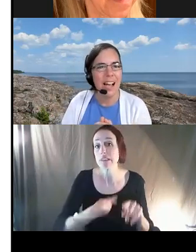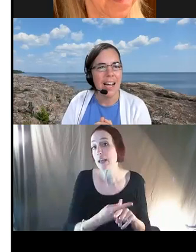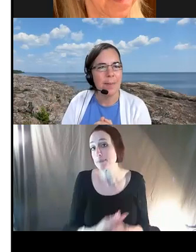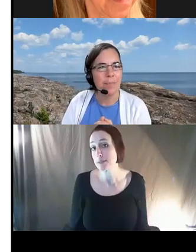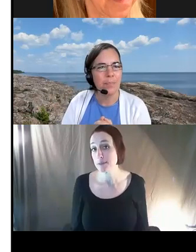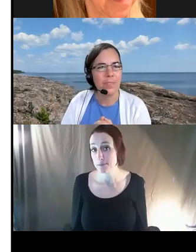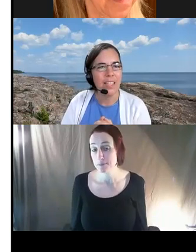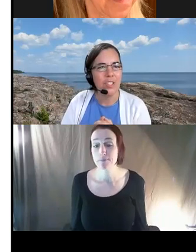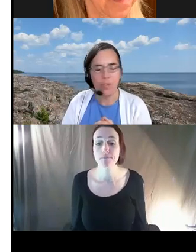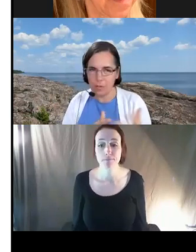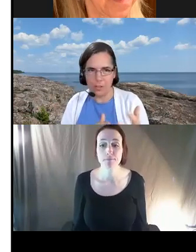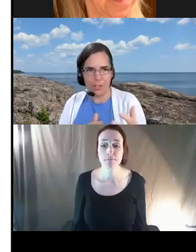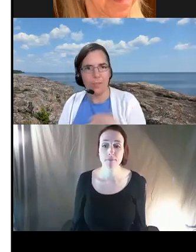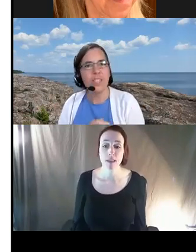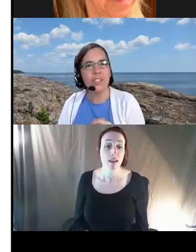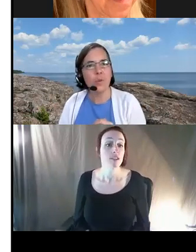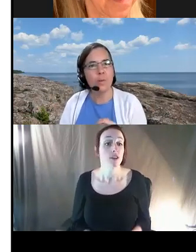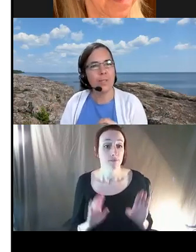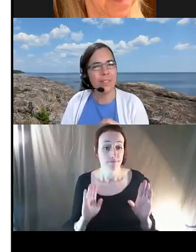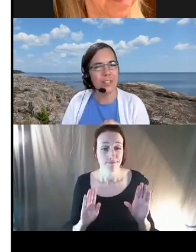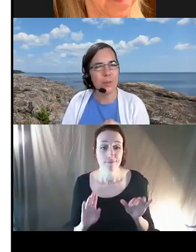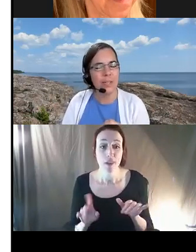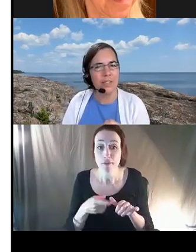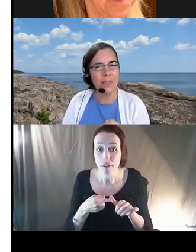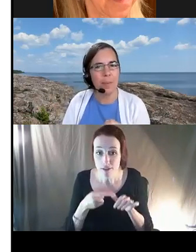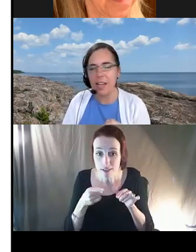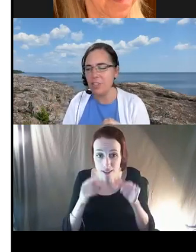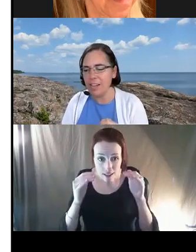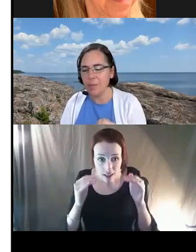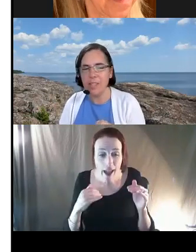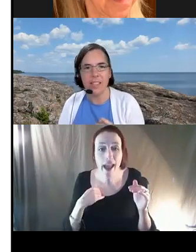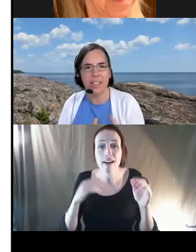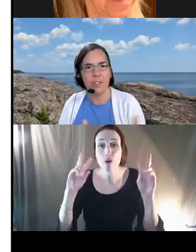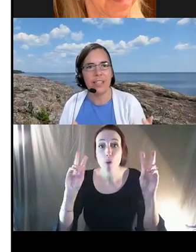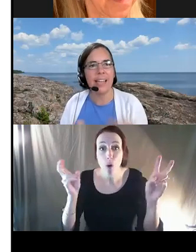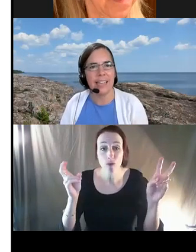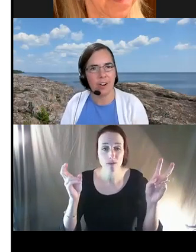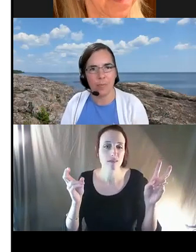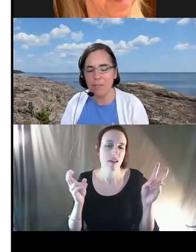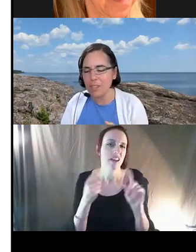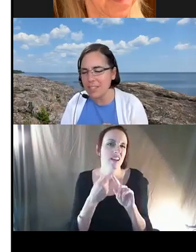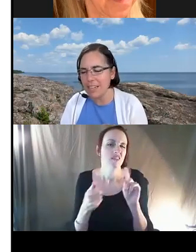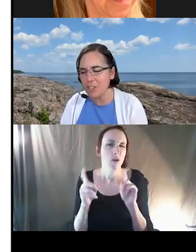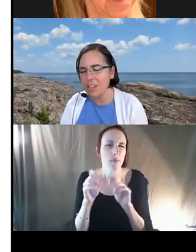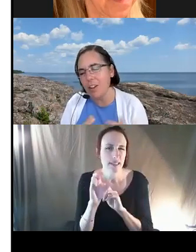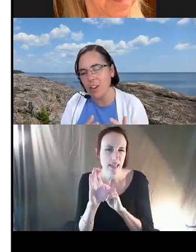First, these are quotes on the screen from a document that you will get in our reference section called,